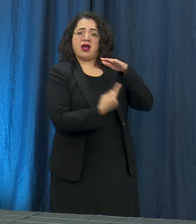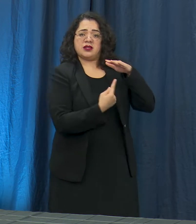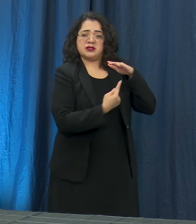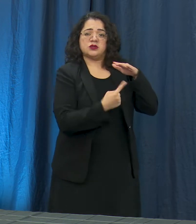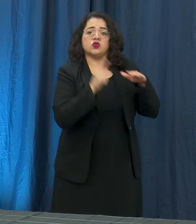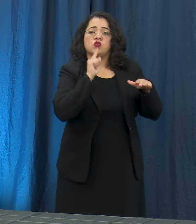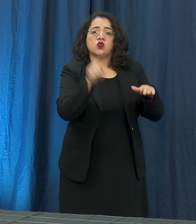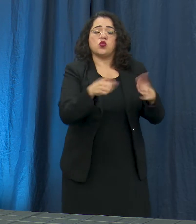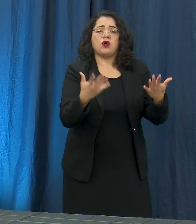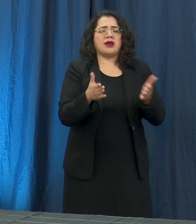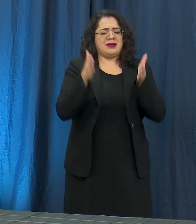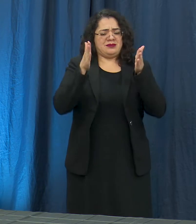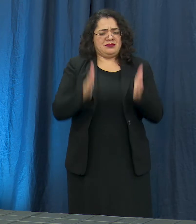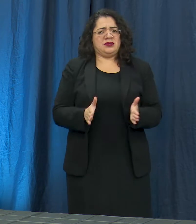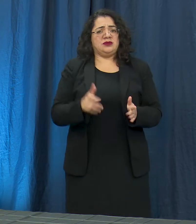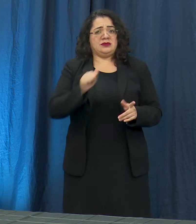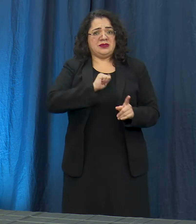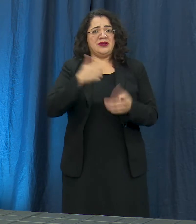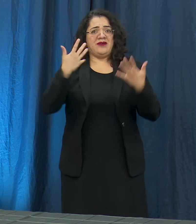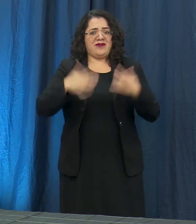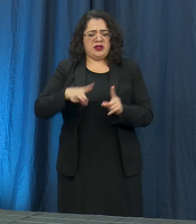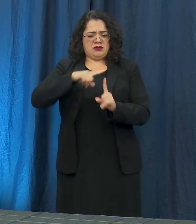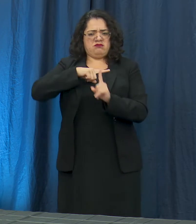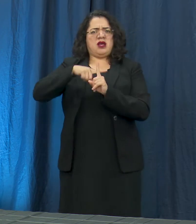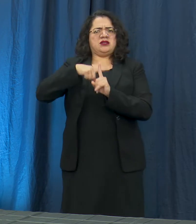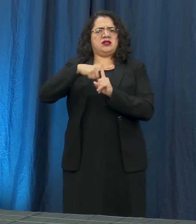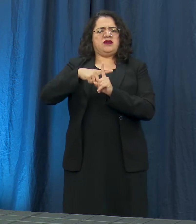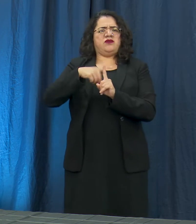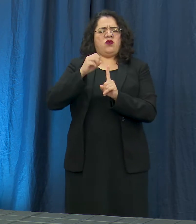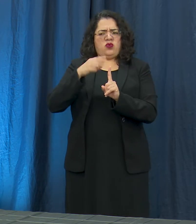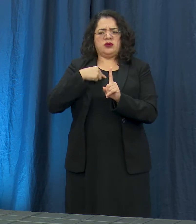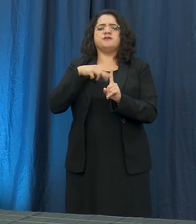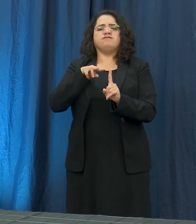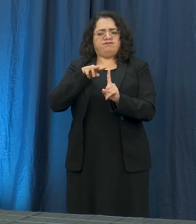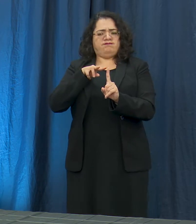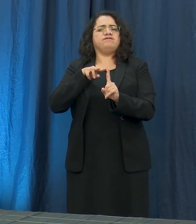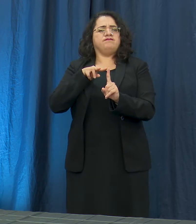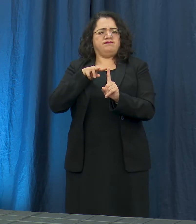tested positive or are presumed positive which means they might be waiting for a